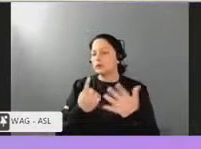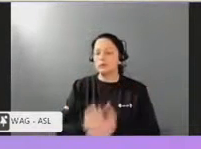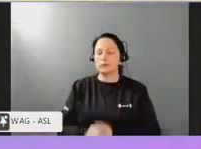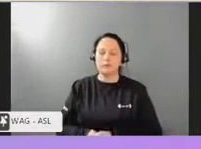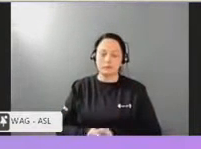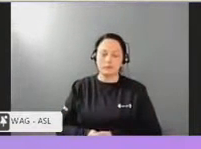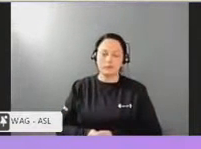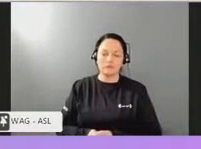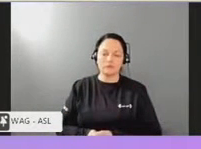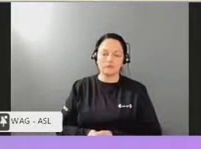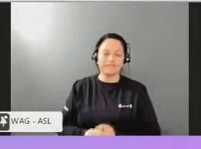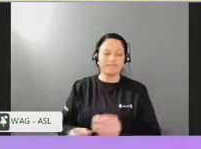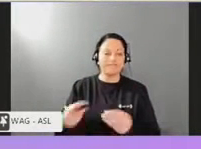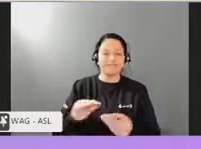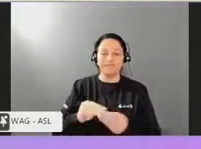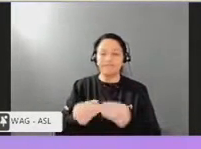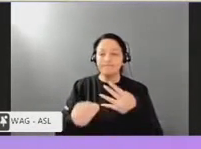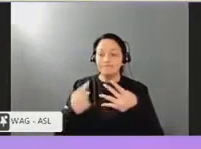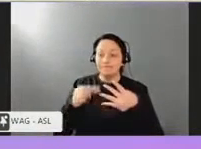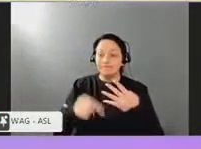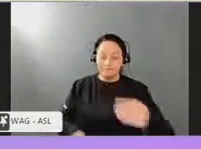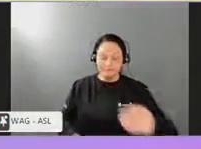instance. Do you do that never, rally, sometimes,